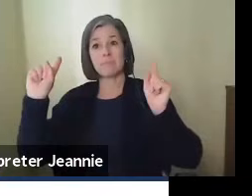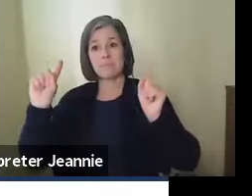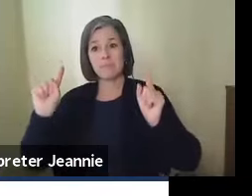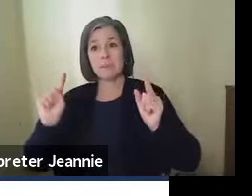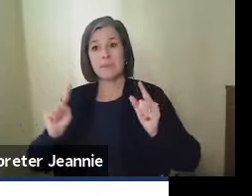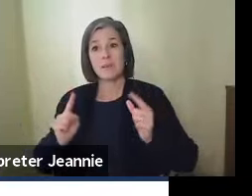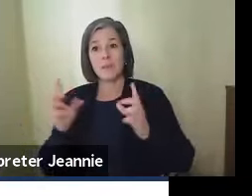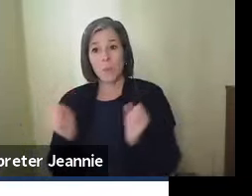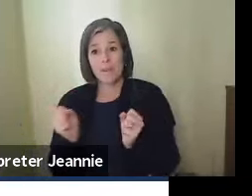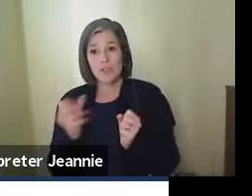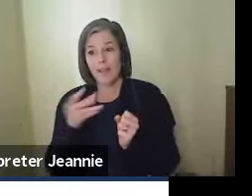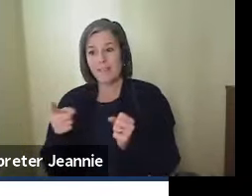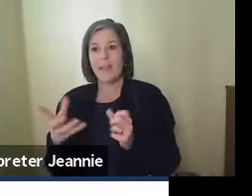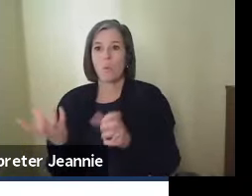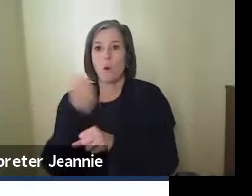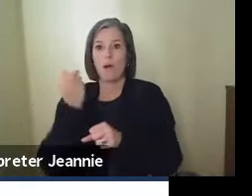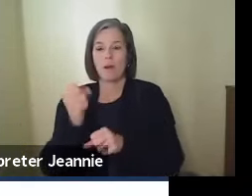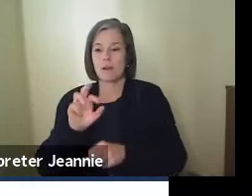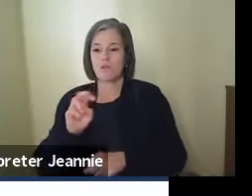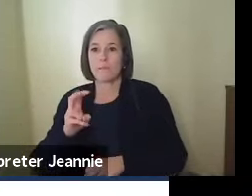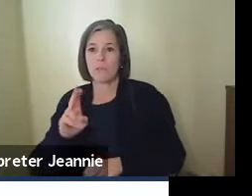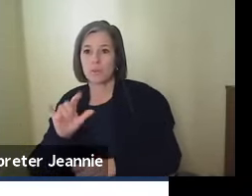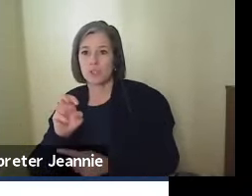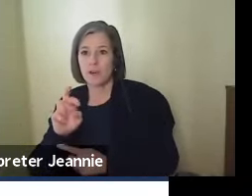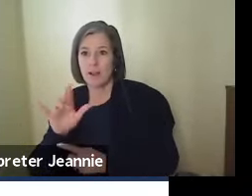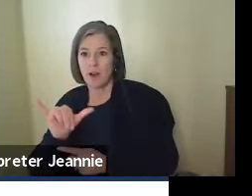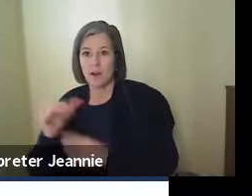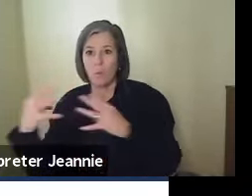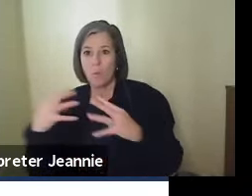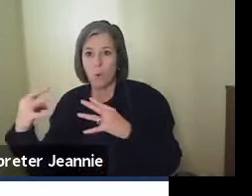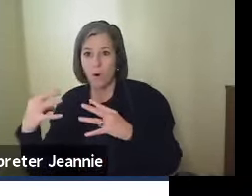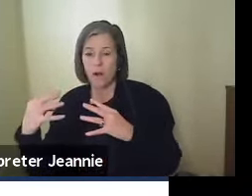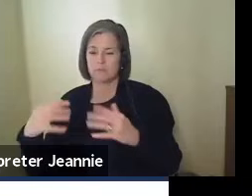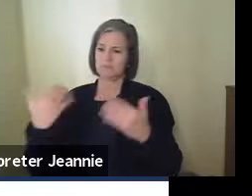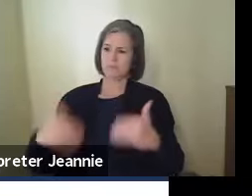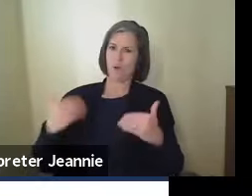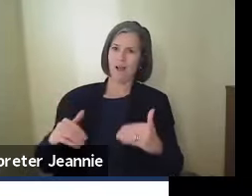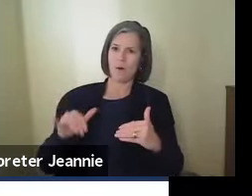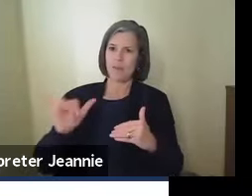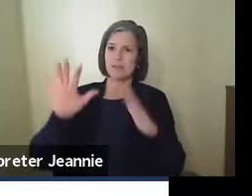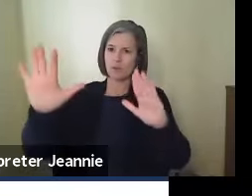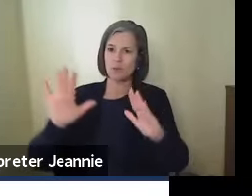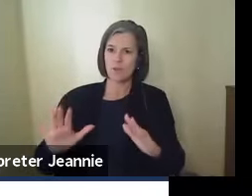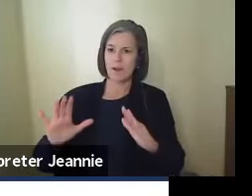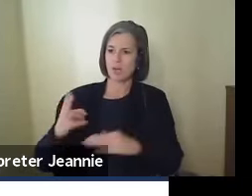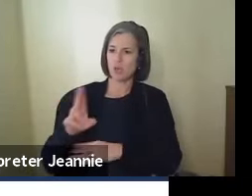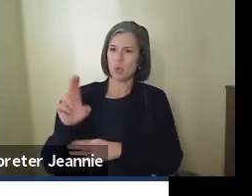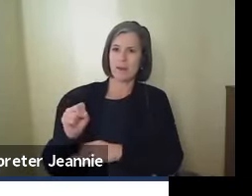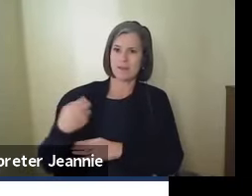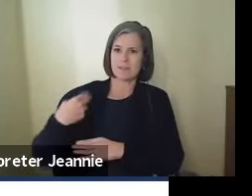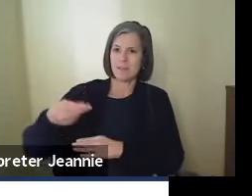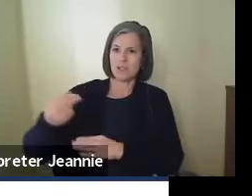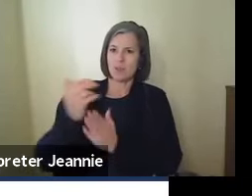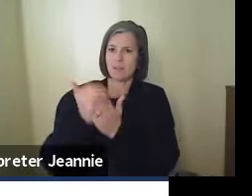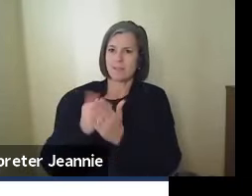Man, that's a great historical lesson. U.S. history lesson about vaccines that